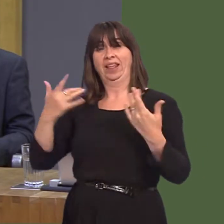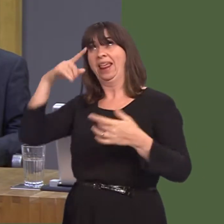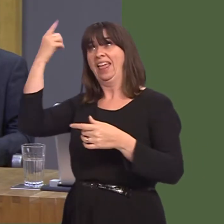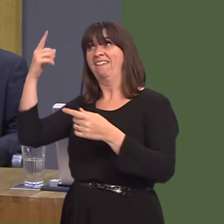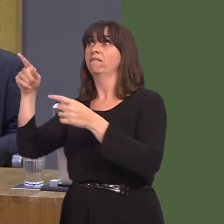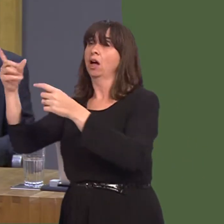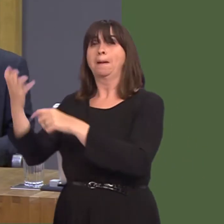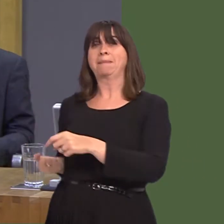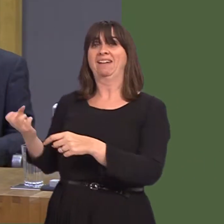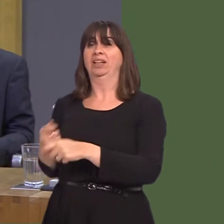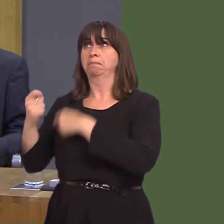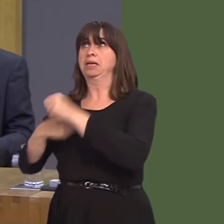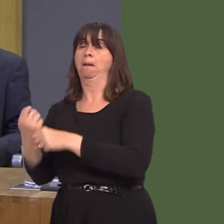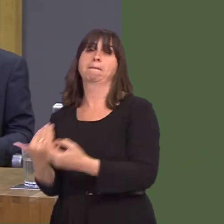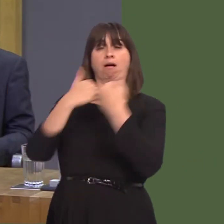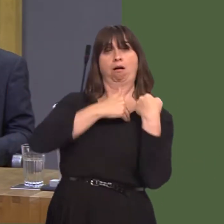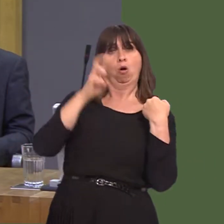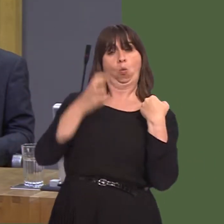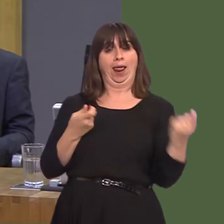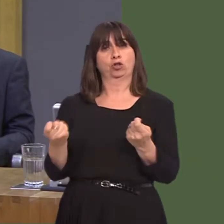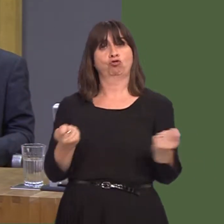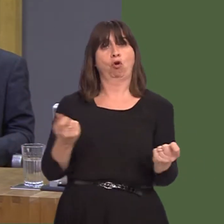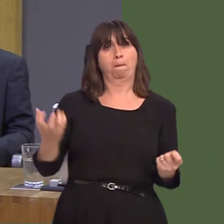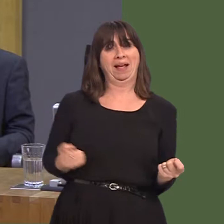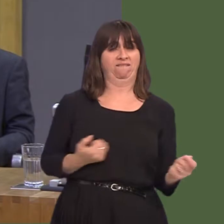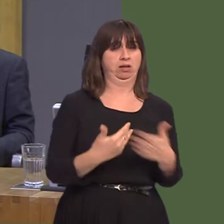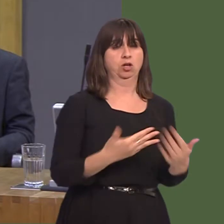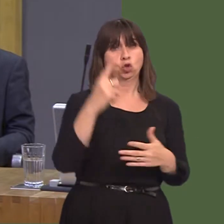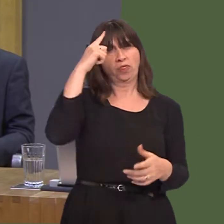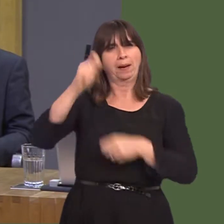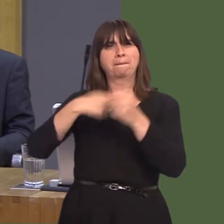Now, putting aside the fact that every other Government in the UK has power to administer